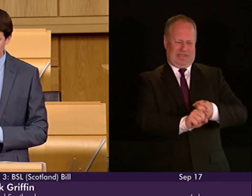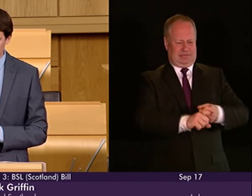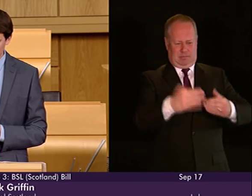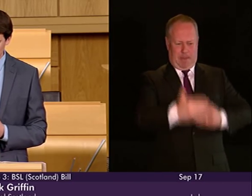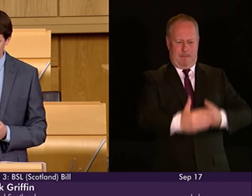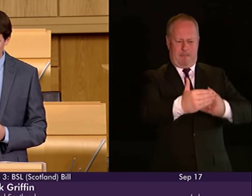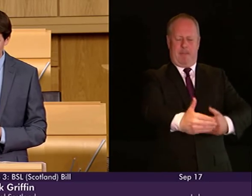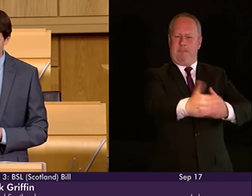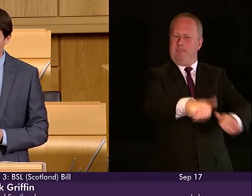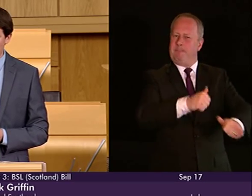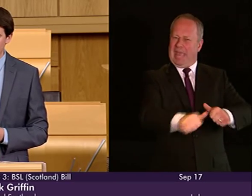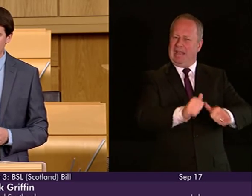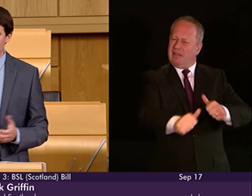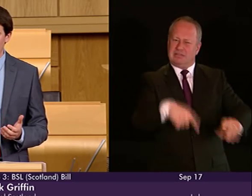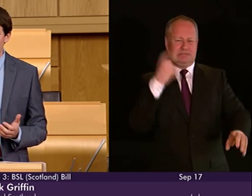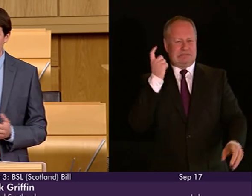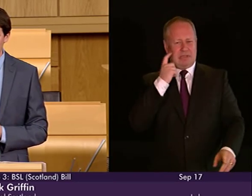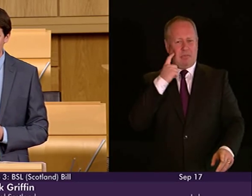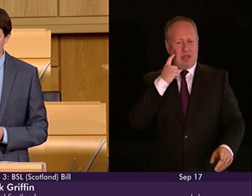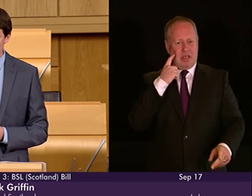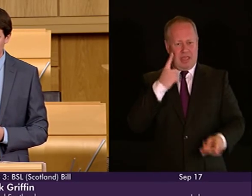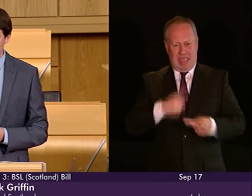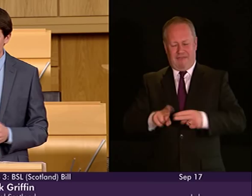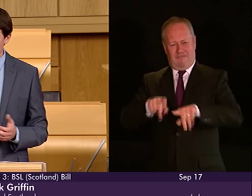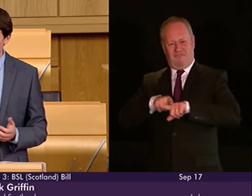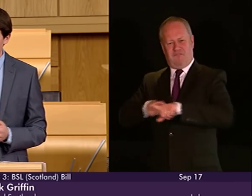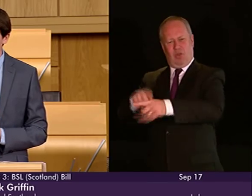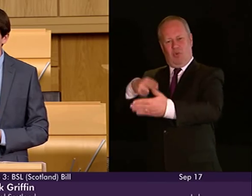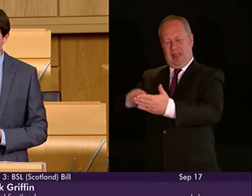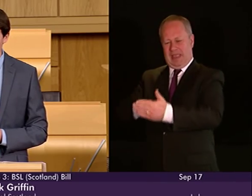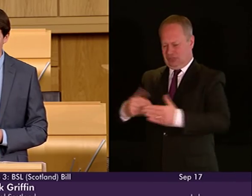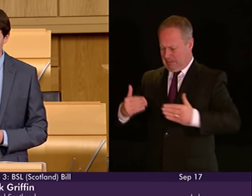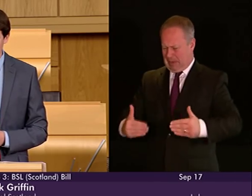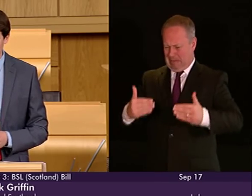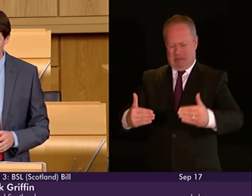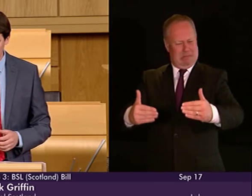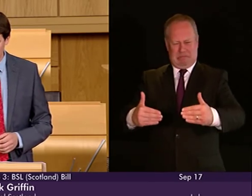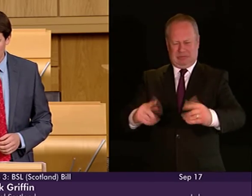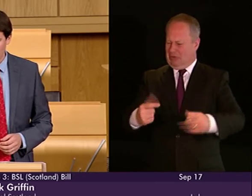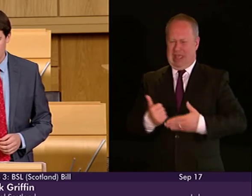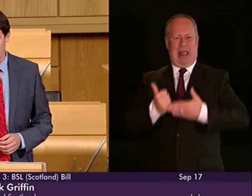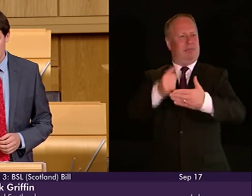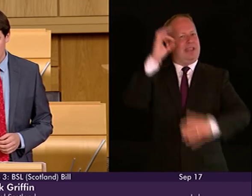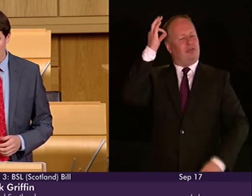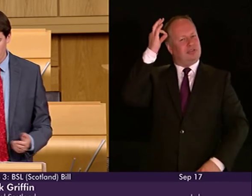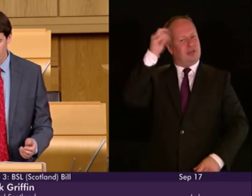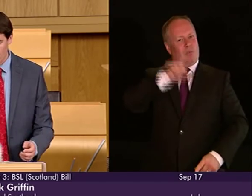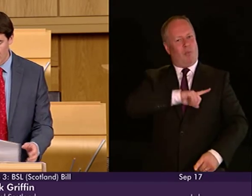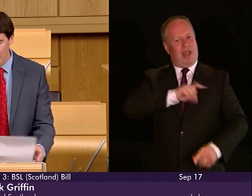and that a parliamentary cycle could be unhelpful for local authorities, which operate on a